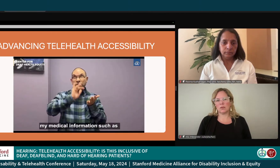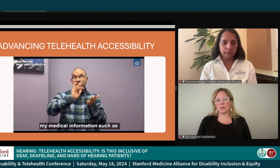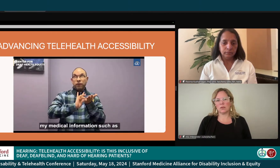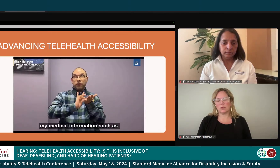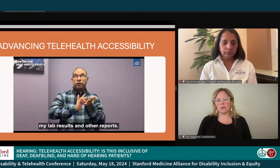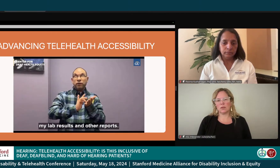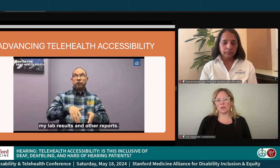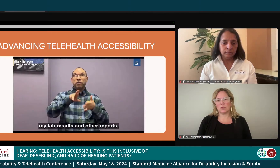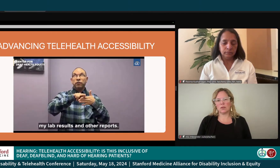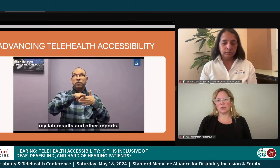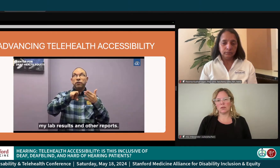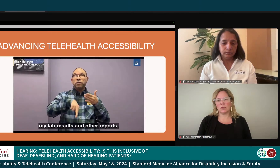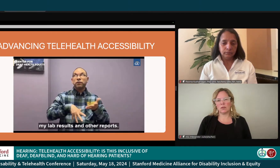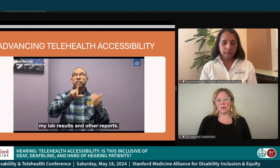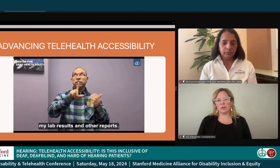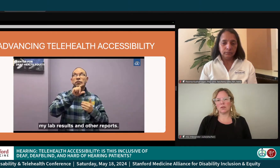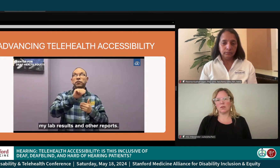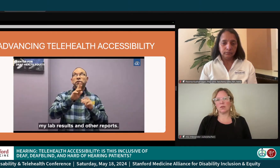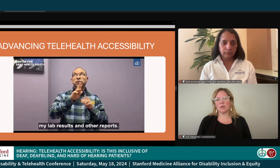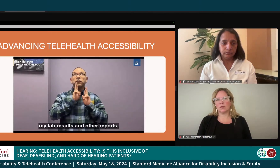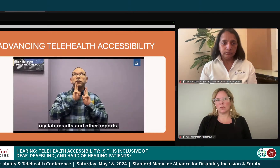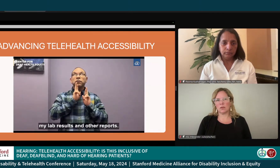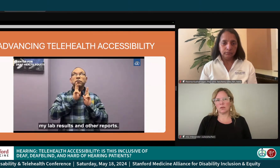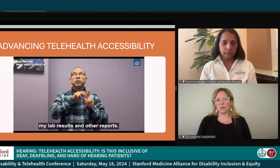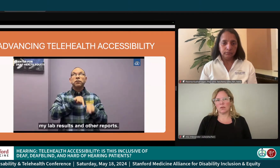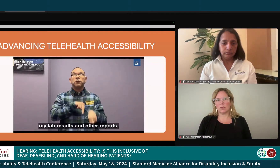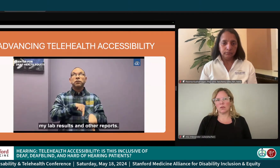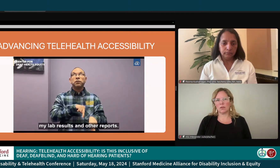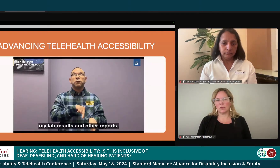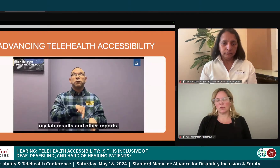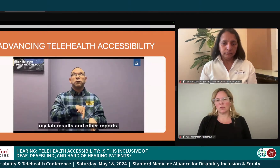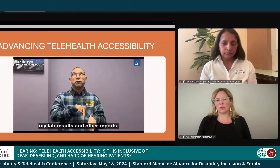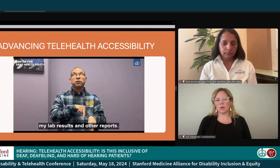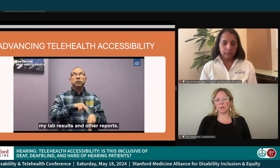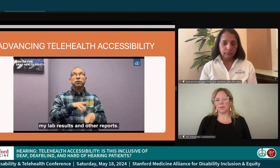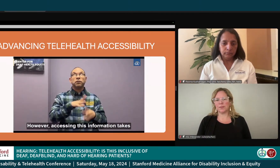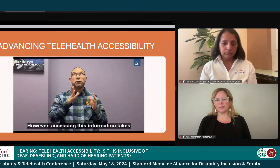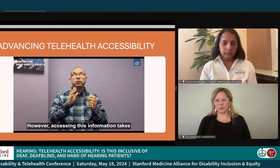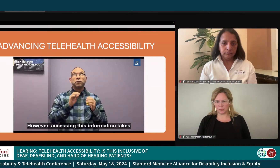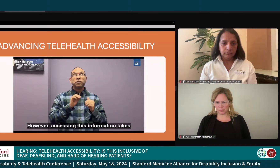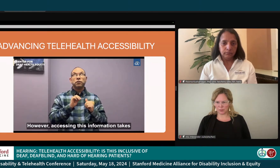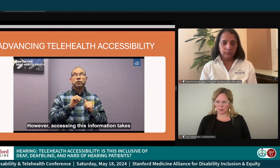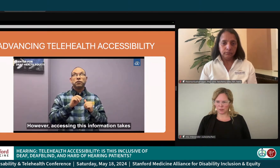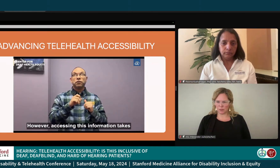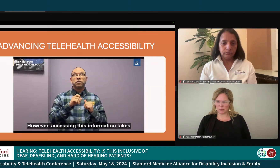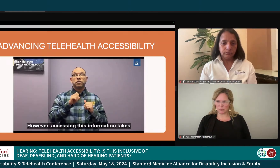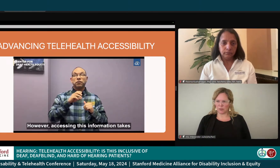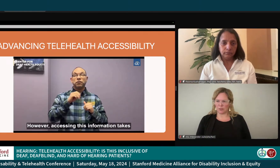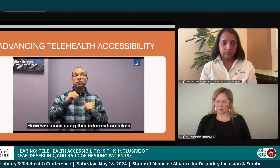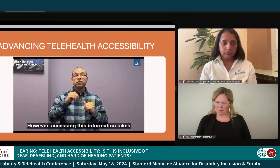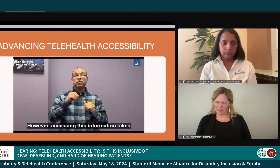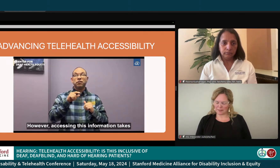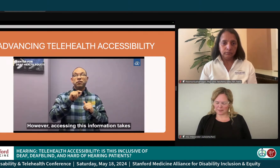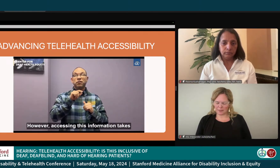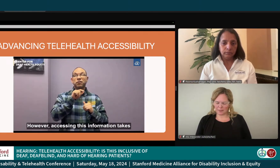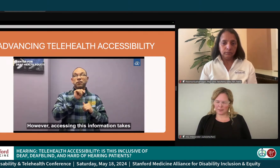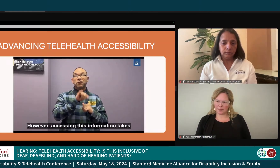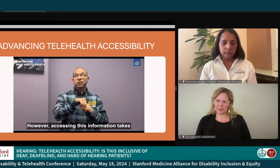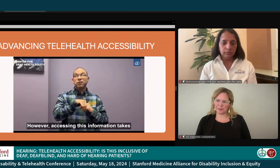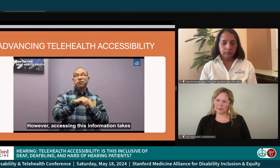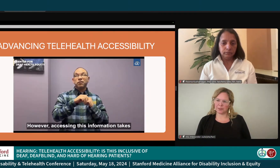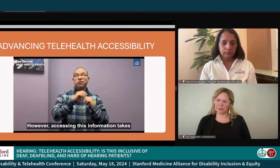such as my lab results and other reports. However, accessing this information takes